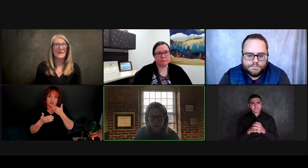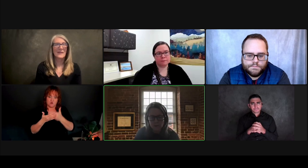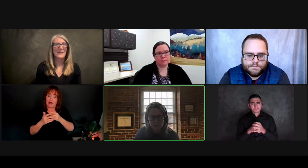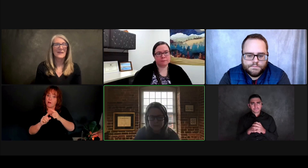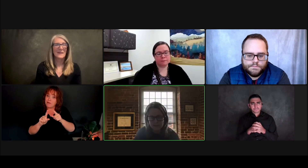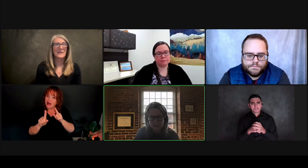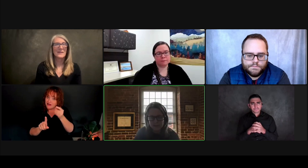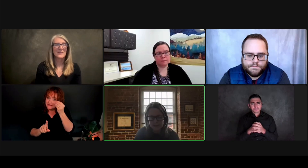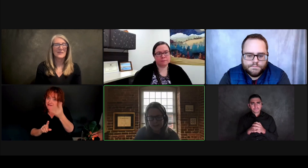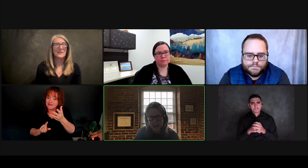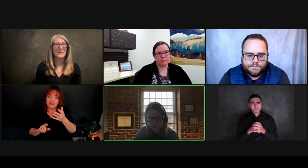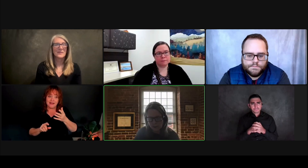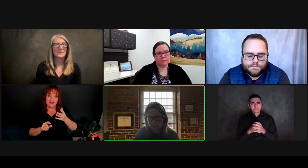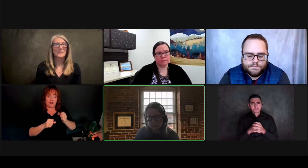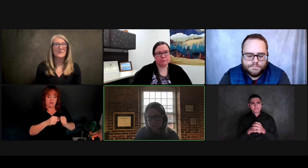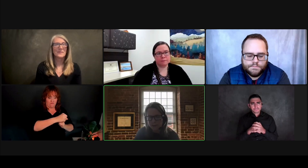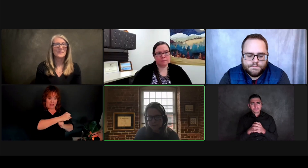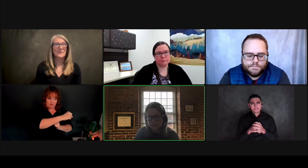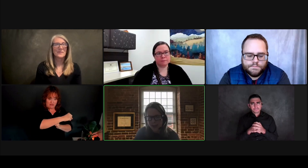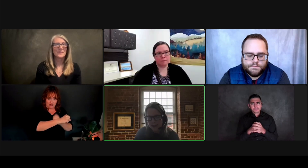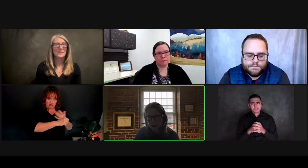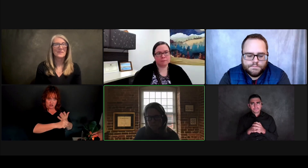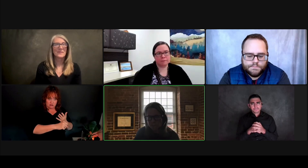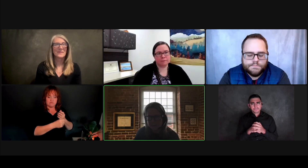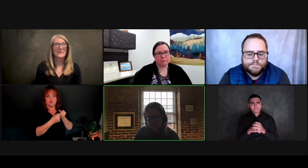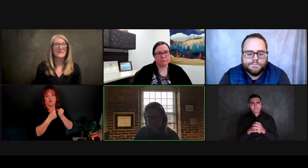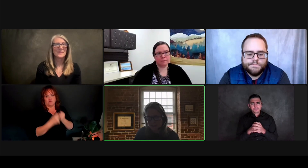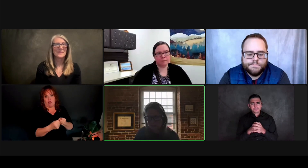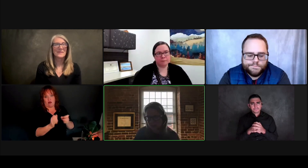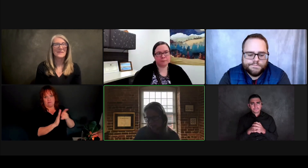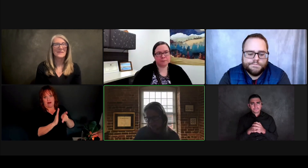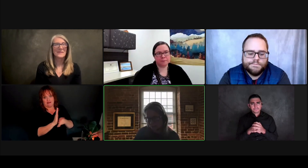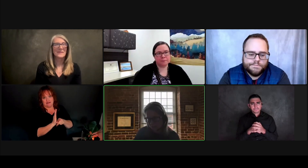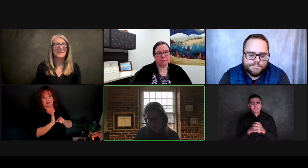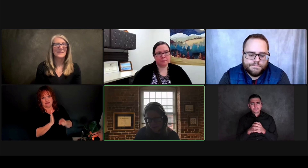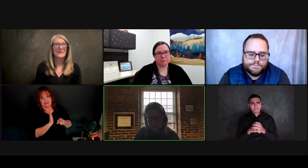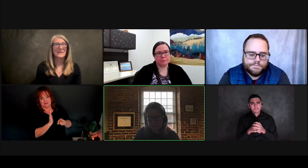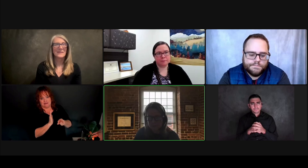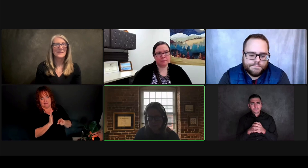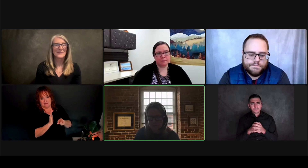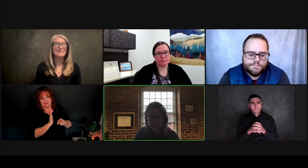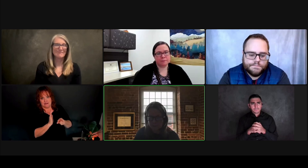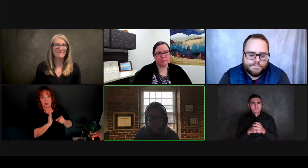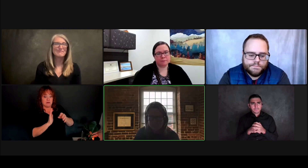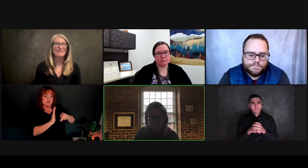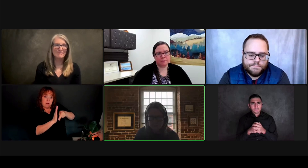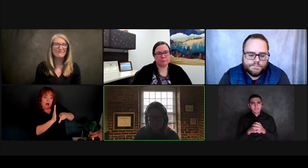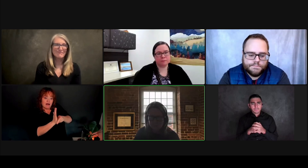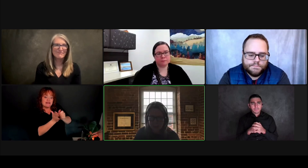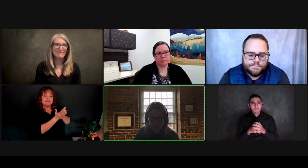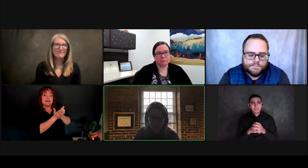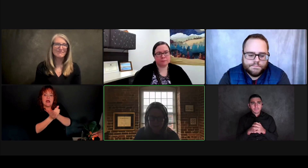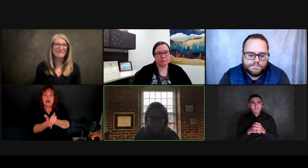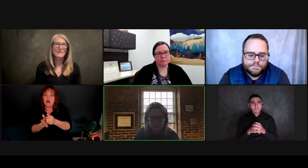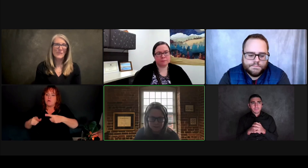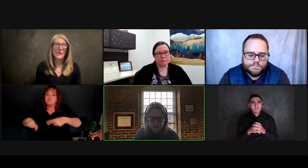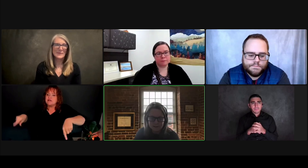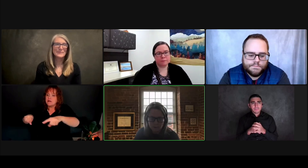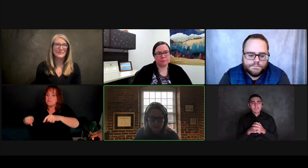would definitely help that not be such an afterthought but more something that's planned earlier in the process.